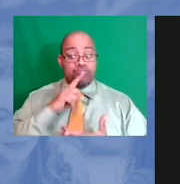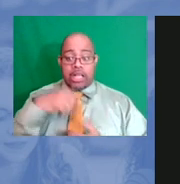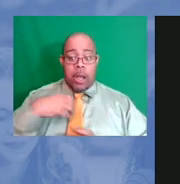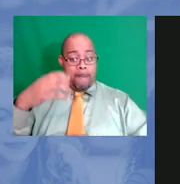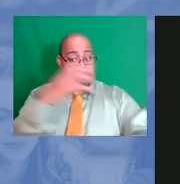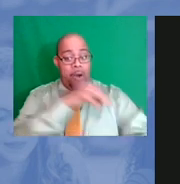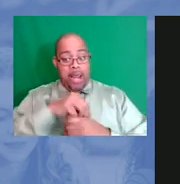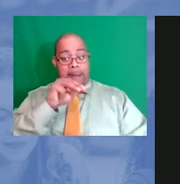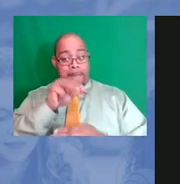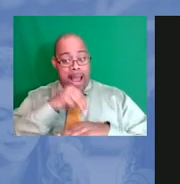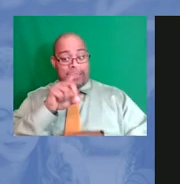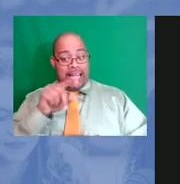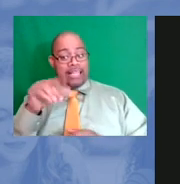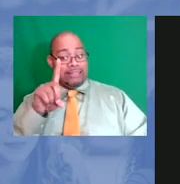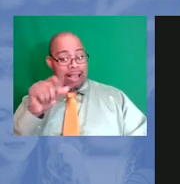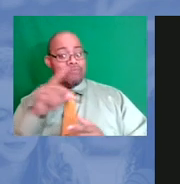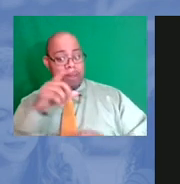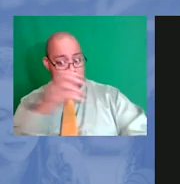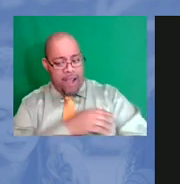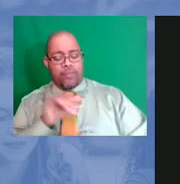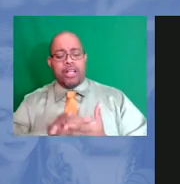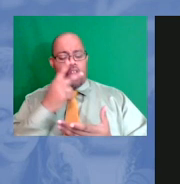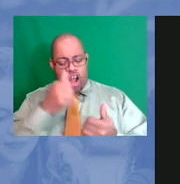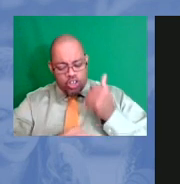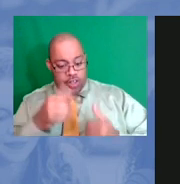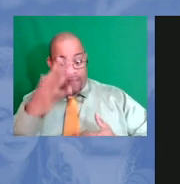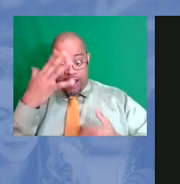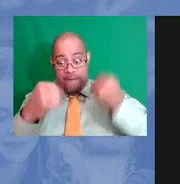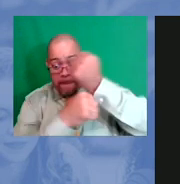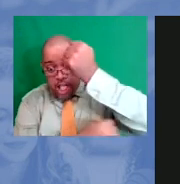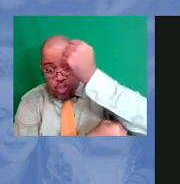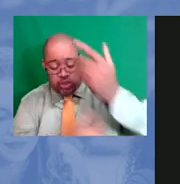WE STARTED LOOKING AT UNDER OF EACH OF THESE PILLARS HOW DOES EVERY STUDENT, DOES EVERY